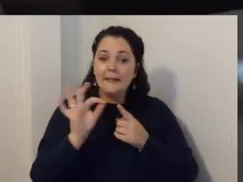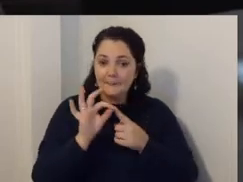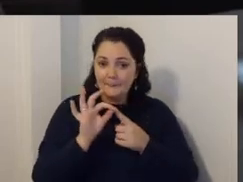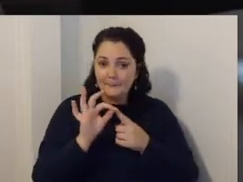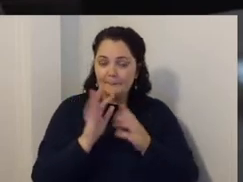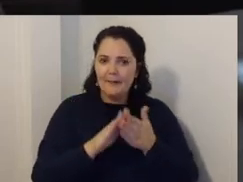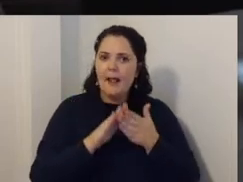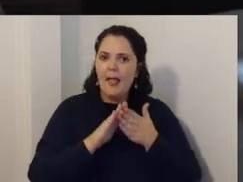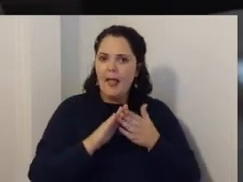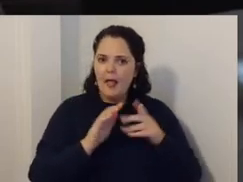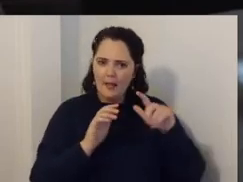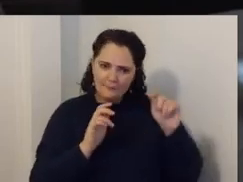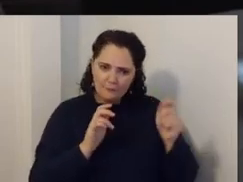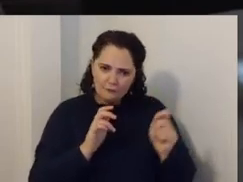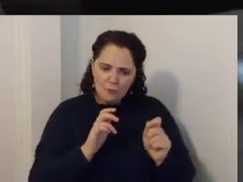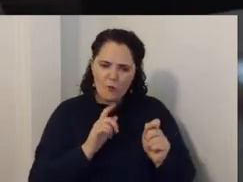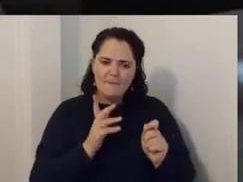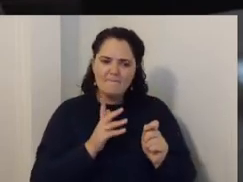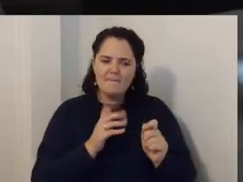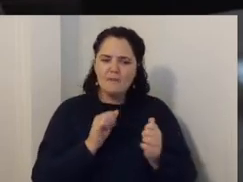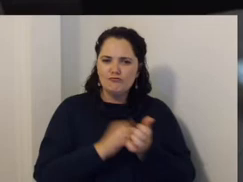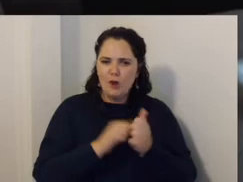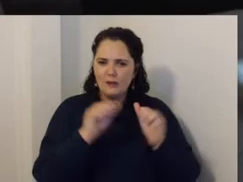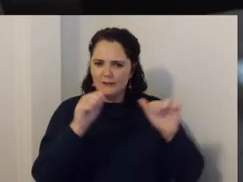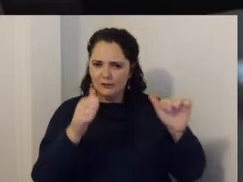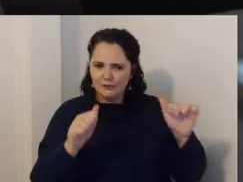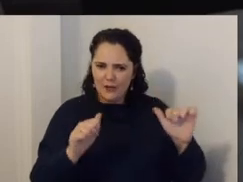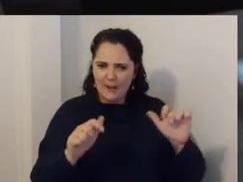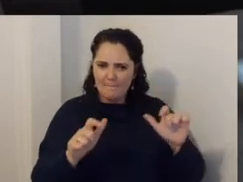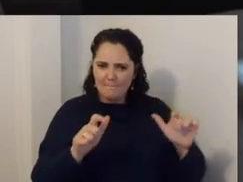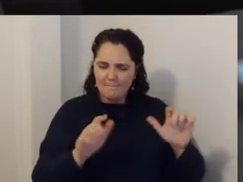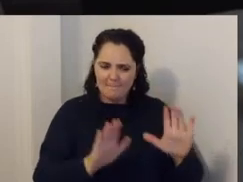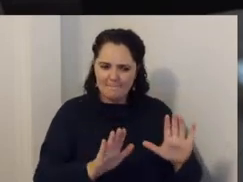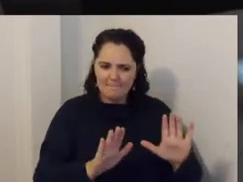same thing with Atticus as his thigh comes down and starts to disappear into darkness or his leg